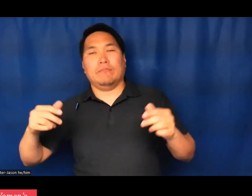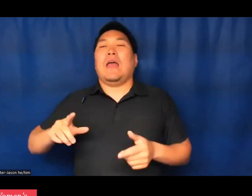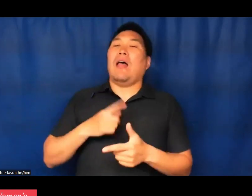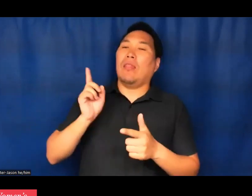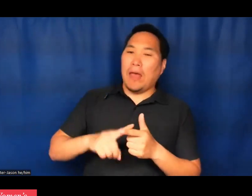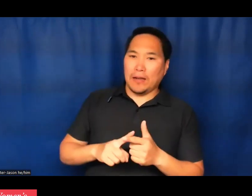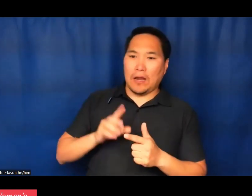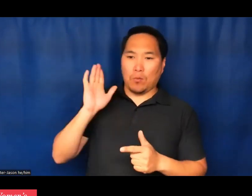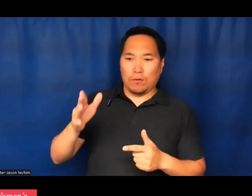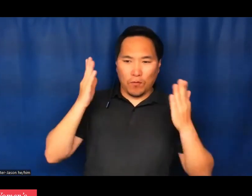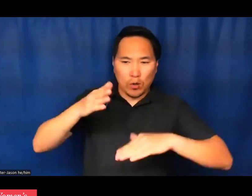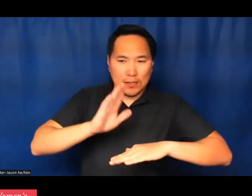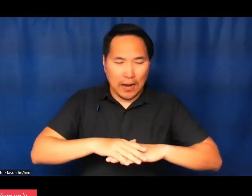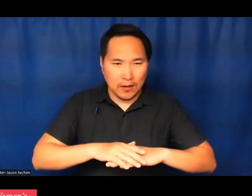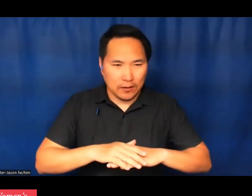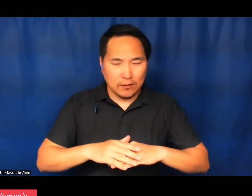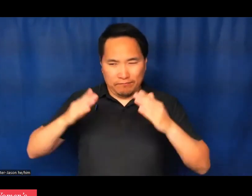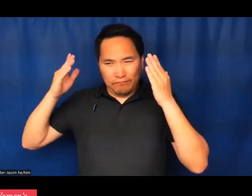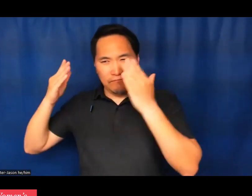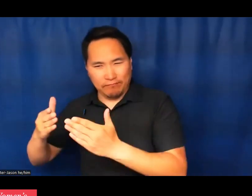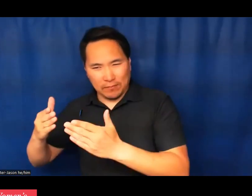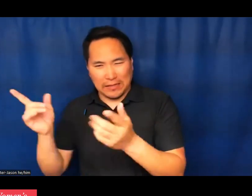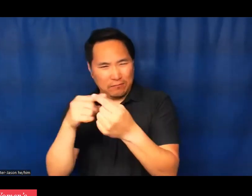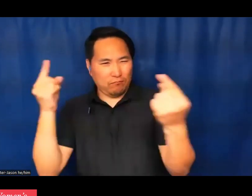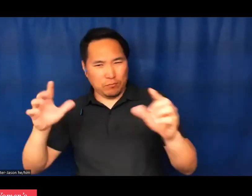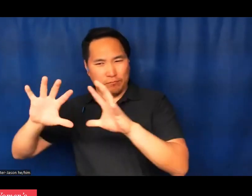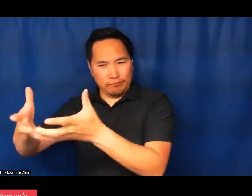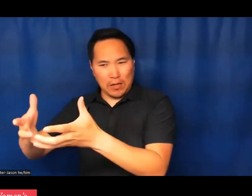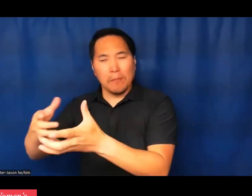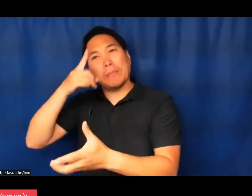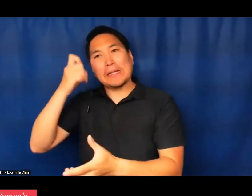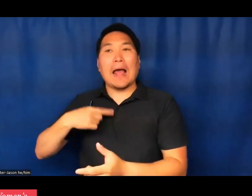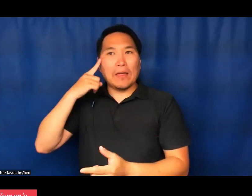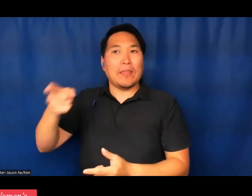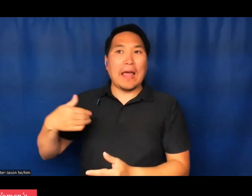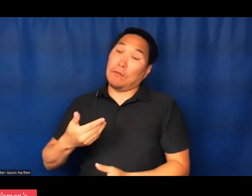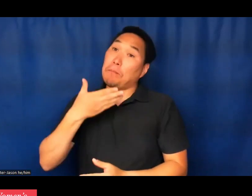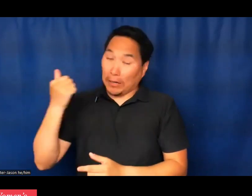more contention of dissent, because obviously, it had the better of the arguments.